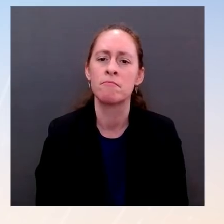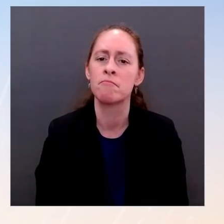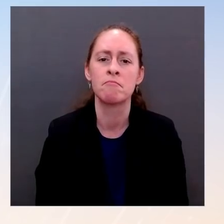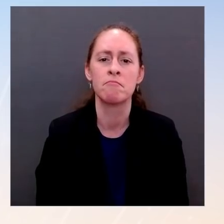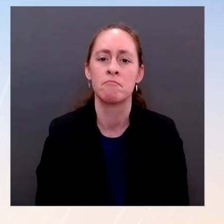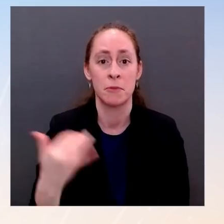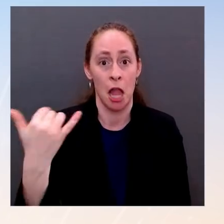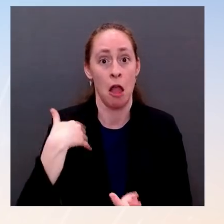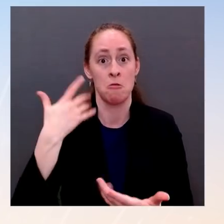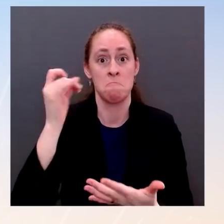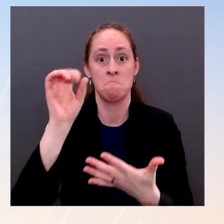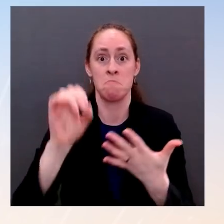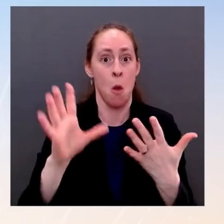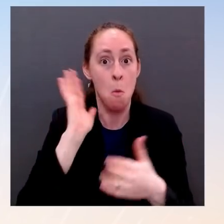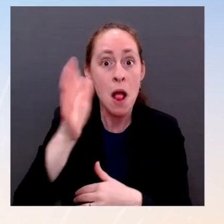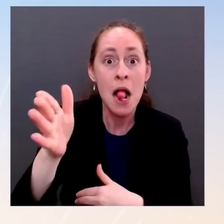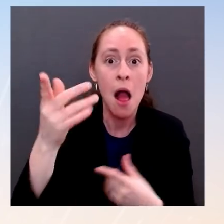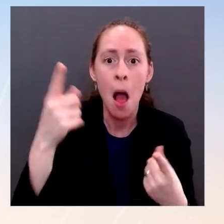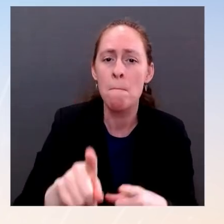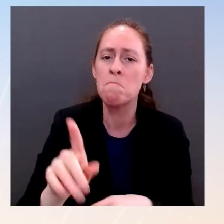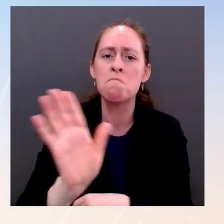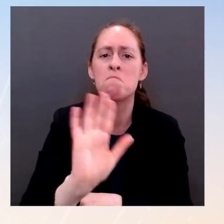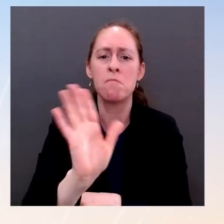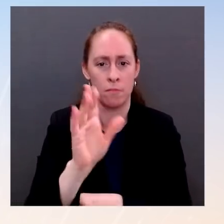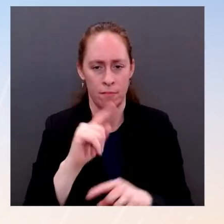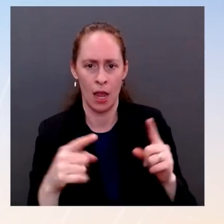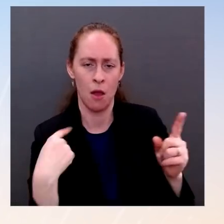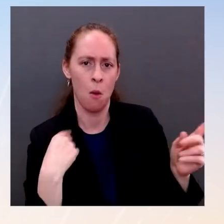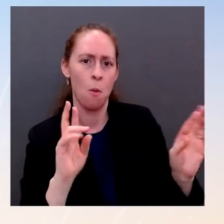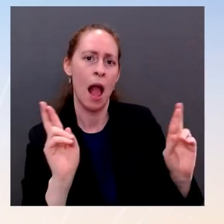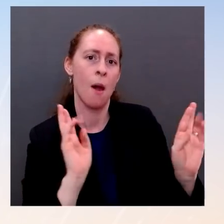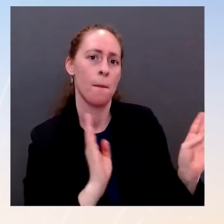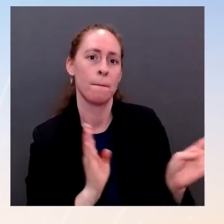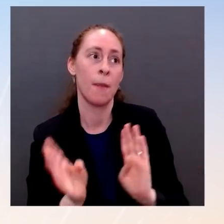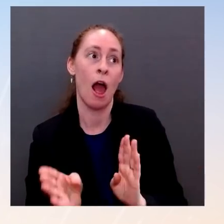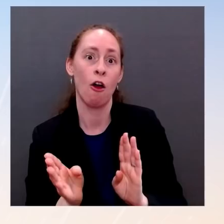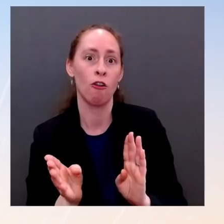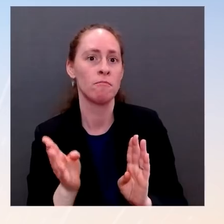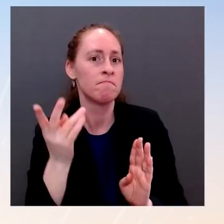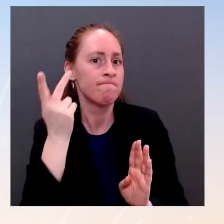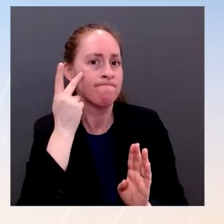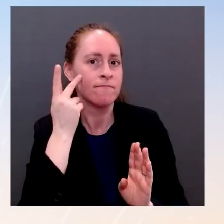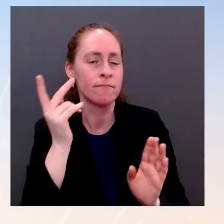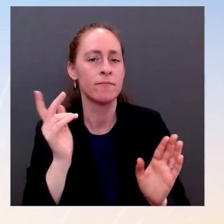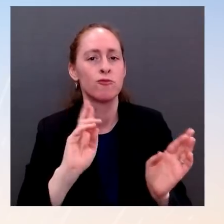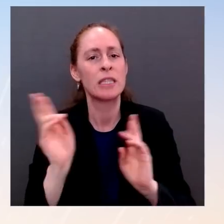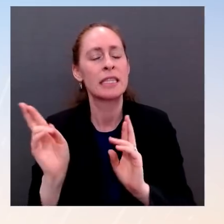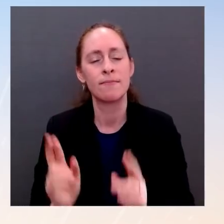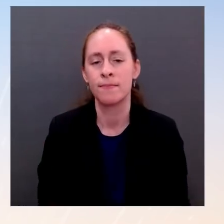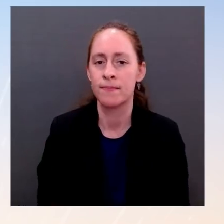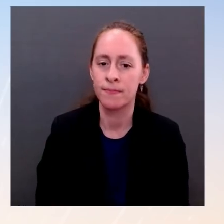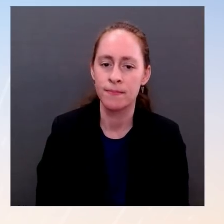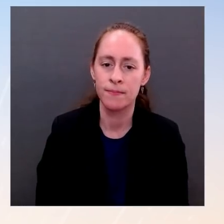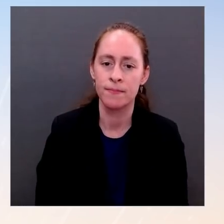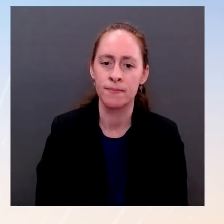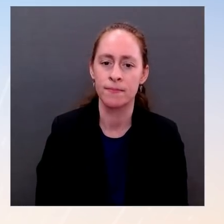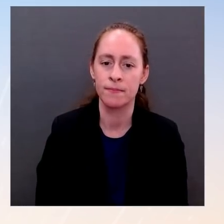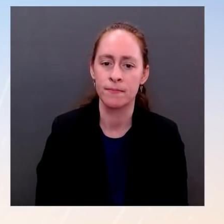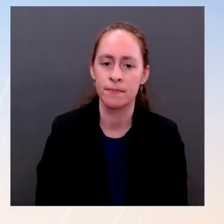The Press: Yeah. But on that note, what's your level of concern that there could be an online or cyberattack against, say,